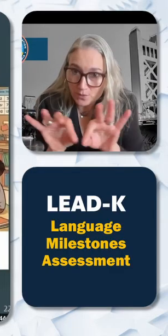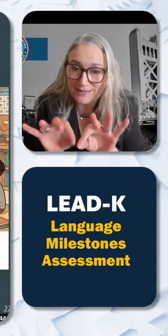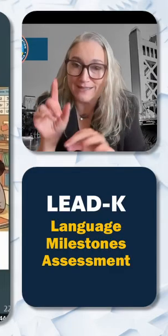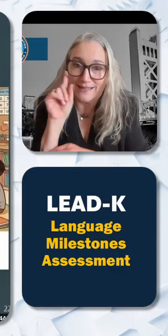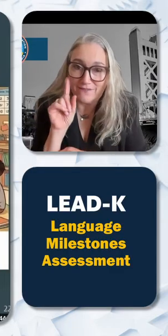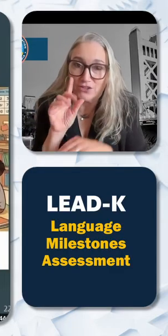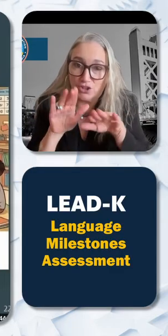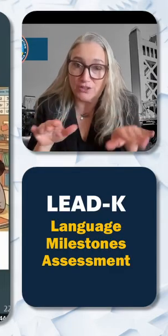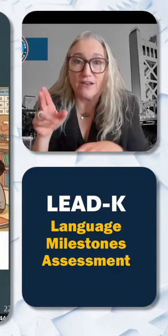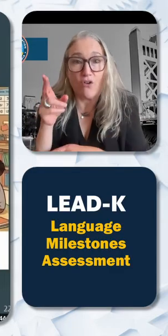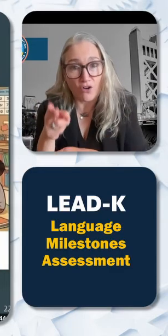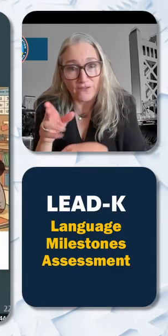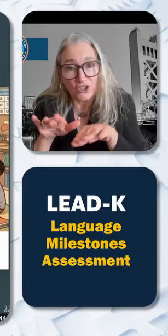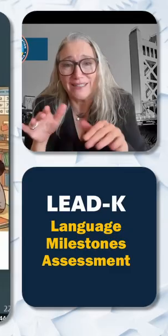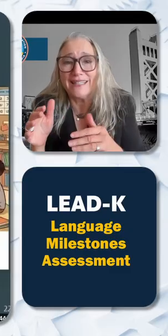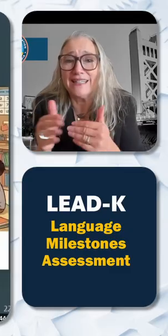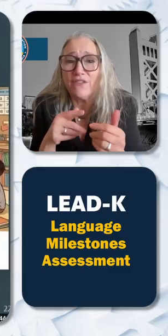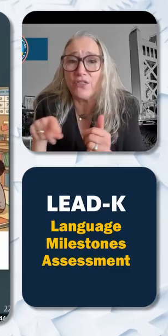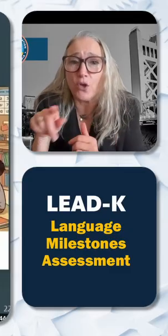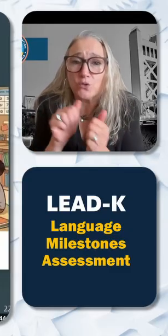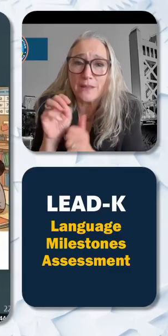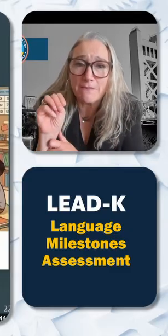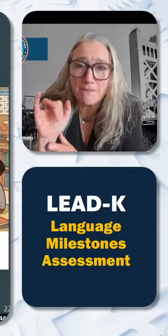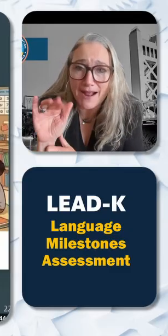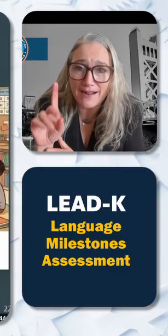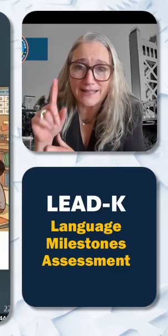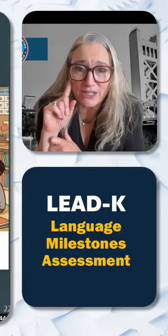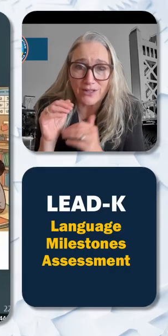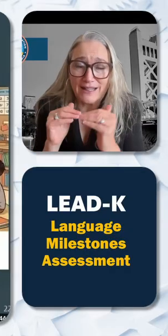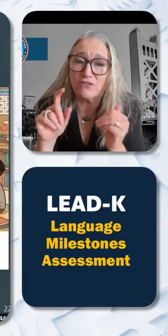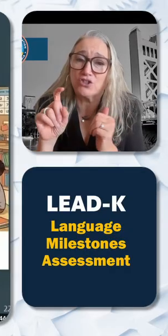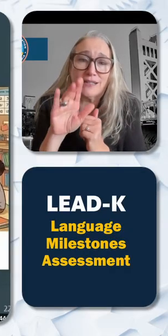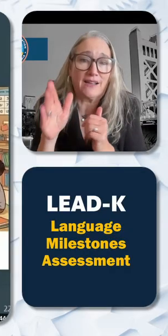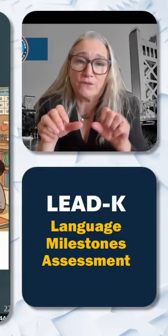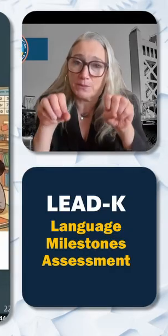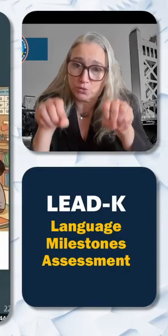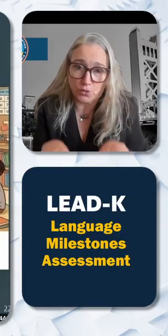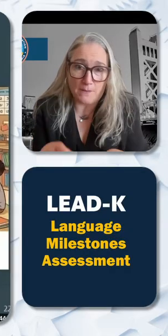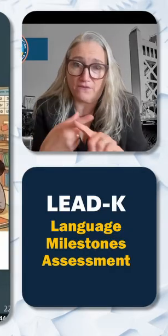behind, because they've fallen behind during that lack of service, during those years. Even a